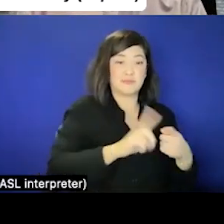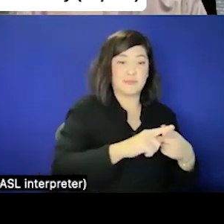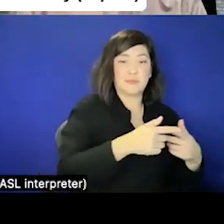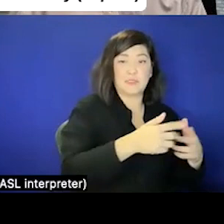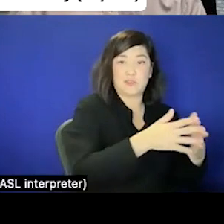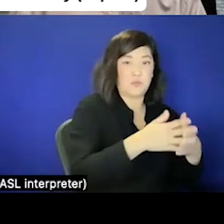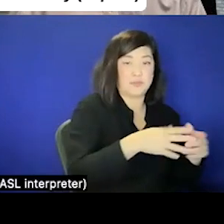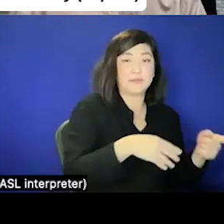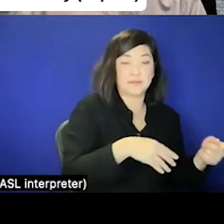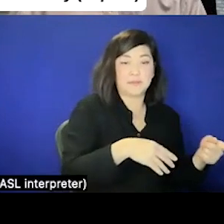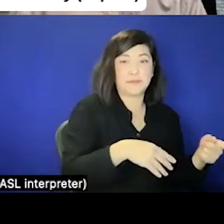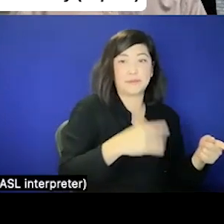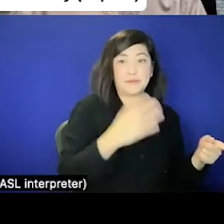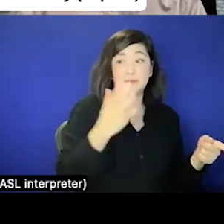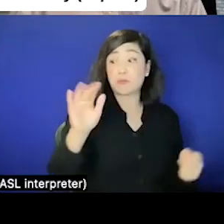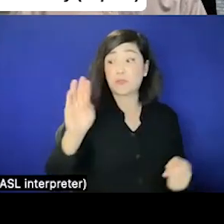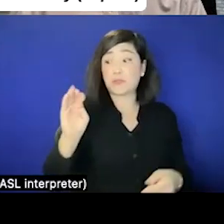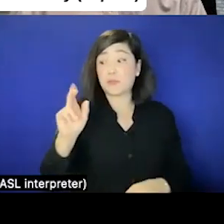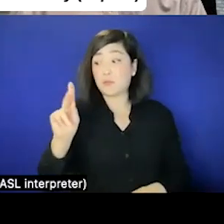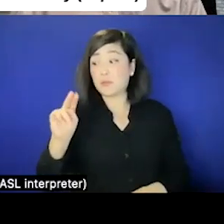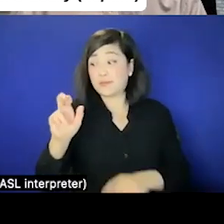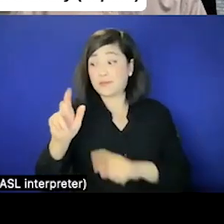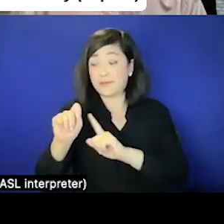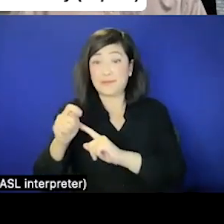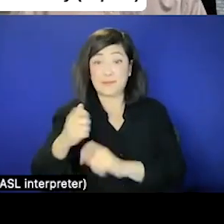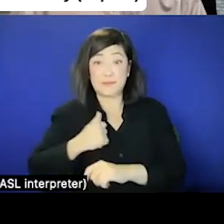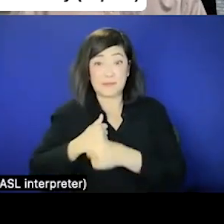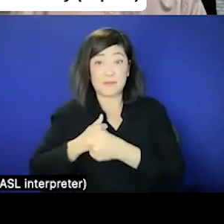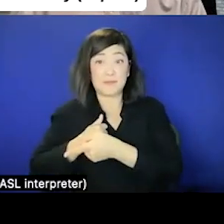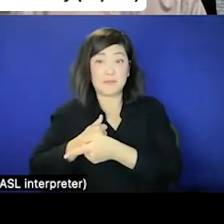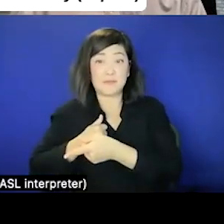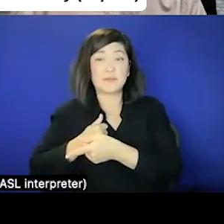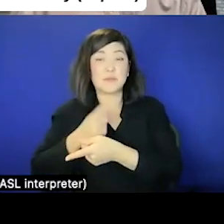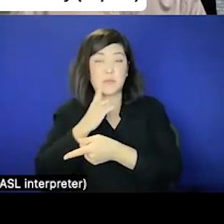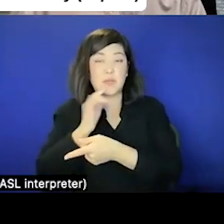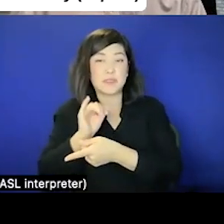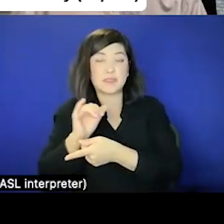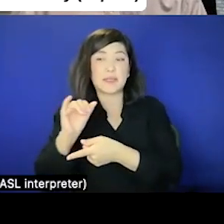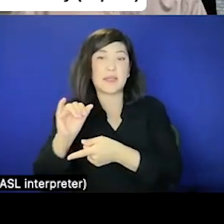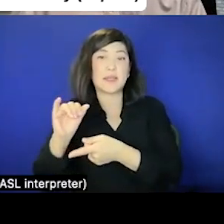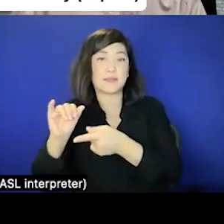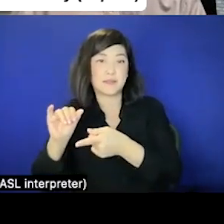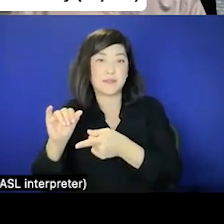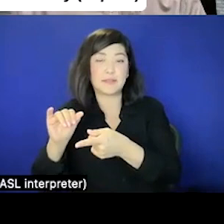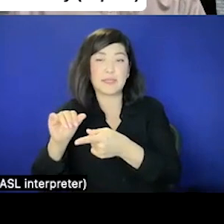because BookNet Canada serves as a metadata repository for English-language Canada,